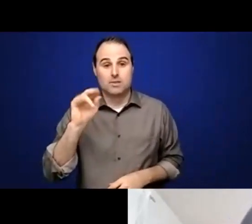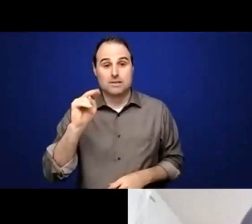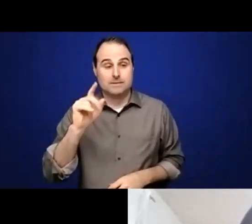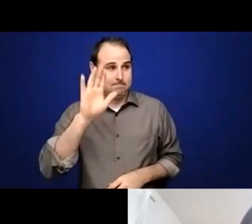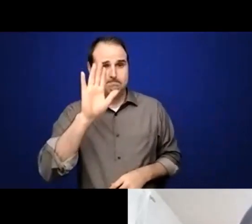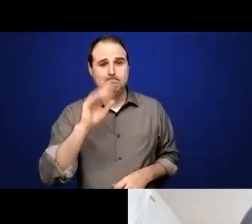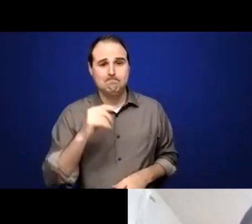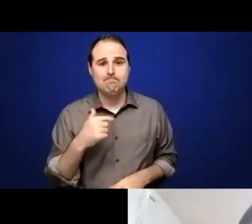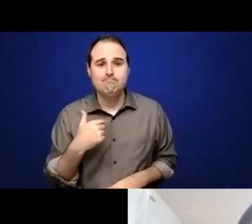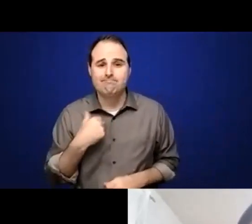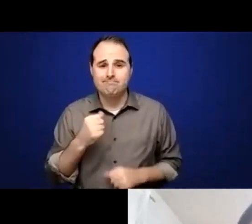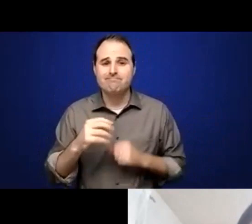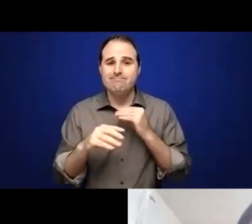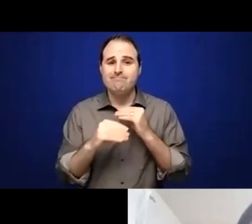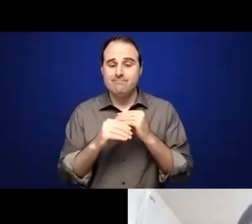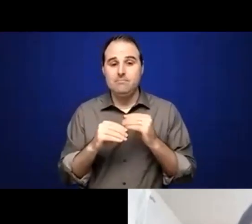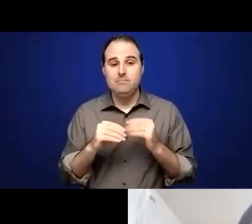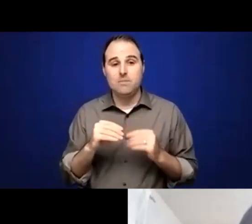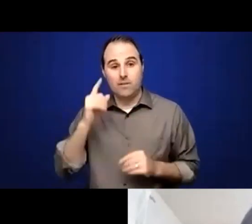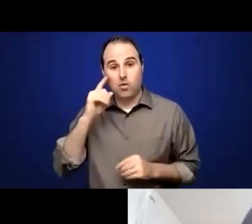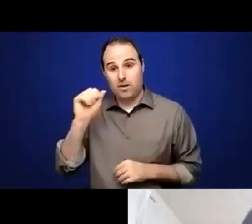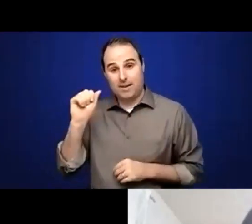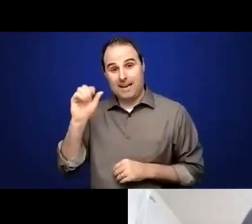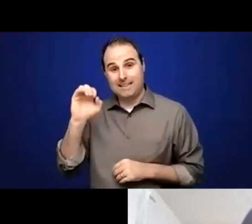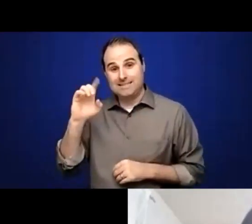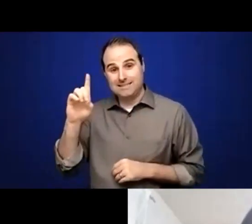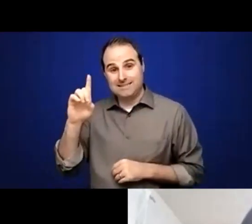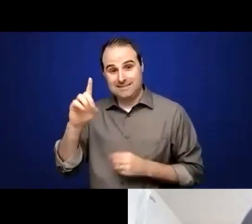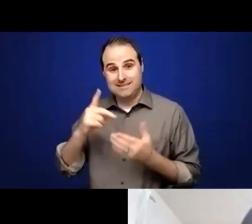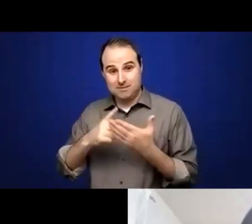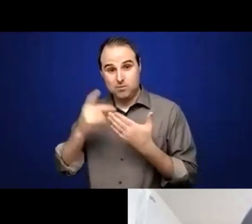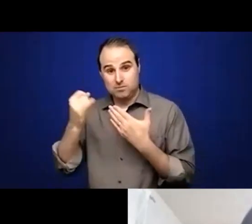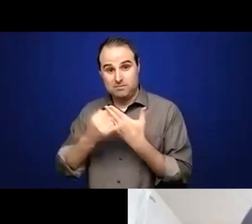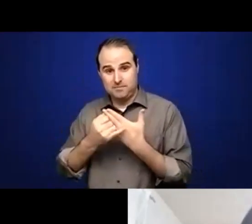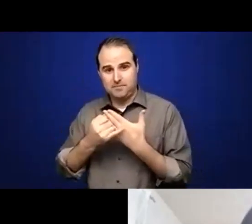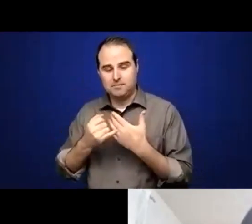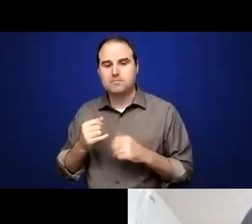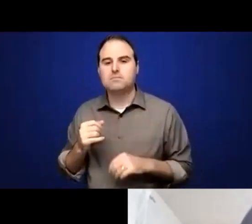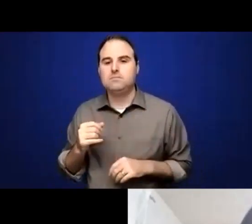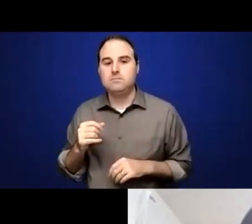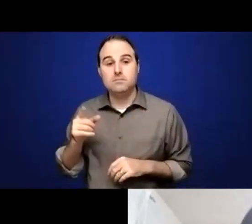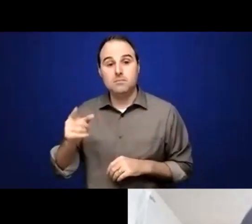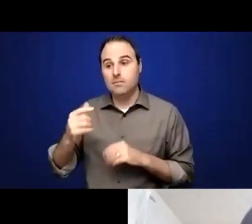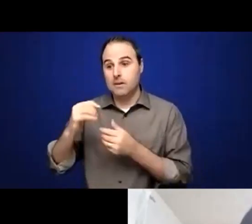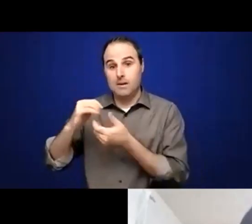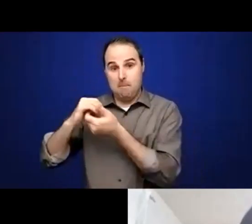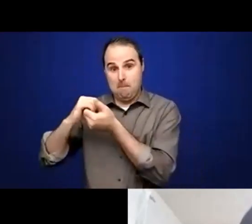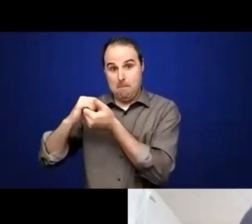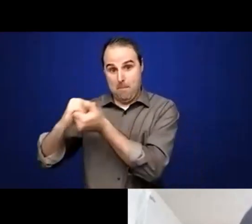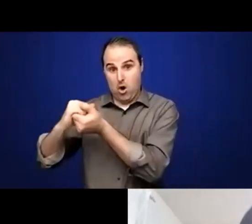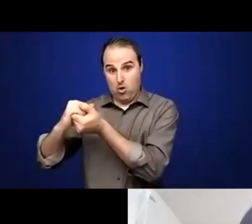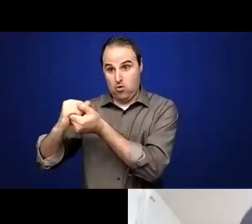In our case for the ACED project, when the partners got involved at the grant submission stage,